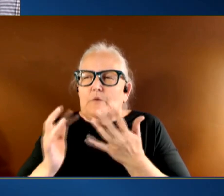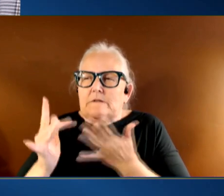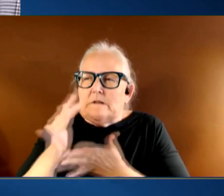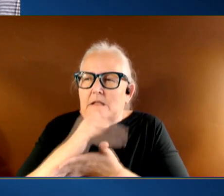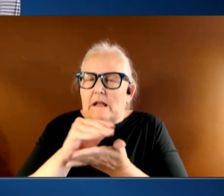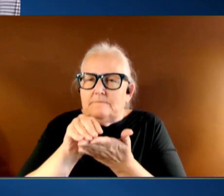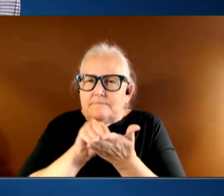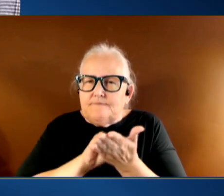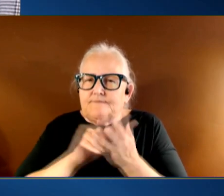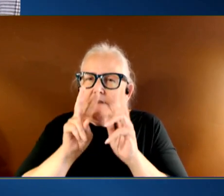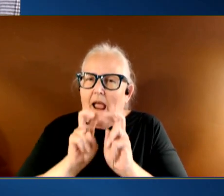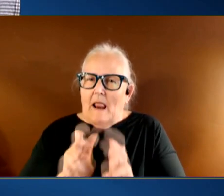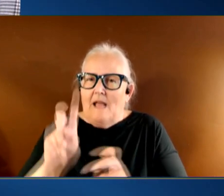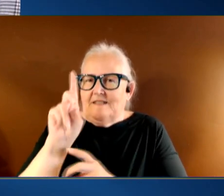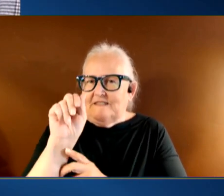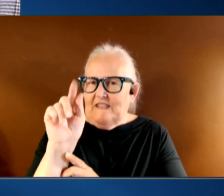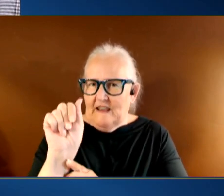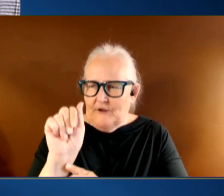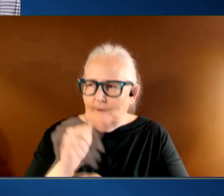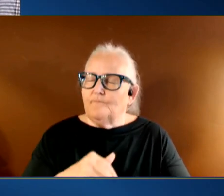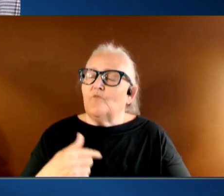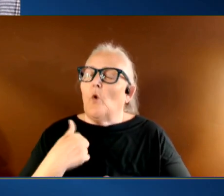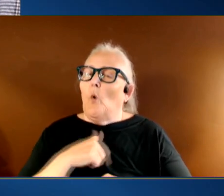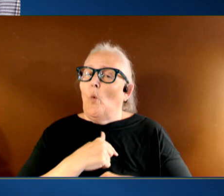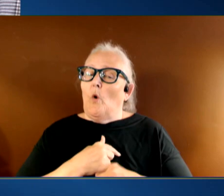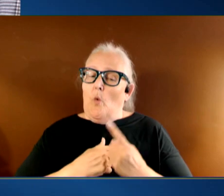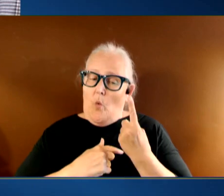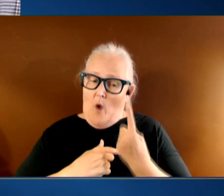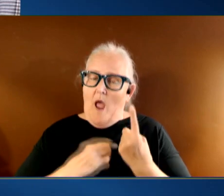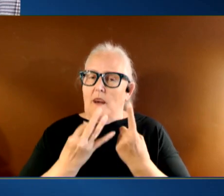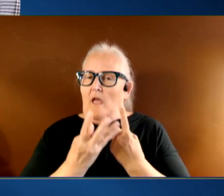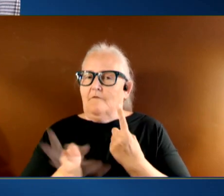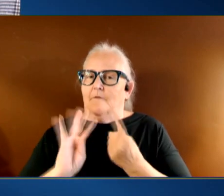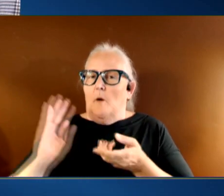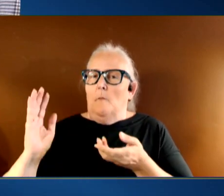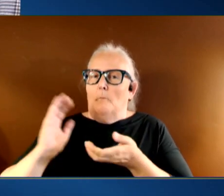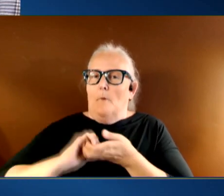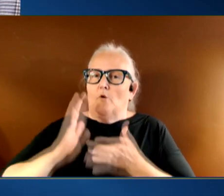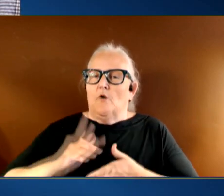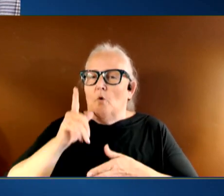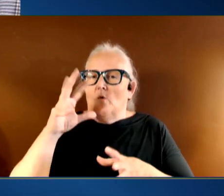We are one of the partners that's involved with the sickle cell disease collection program,